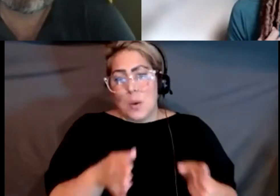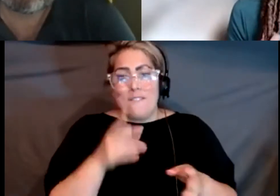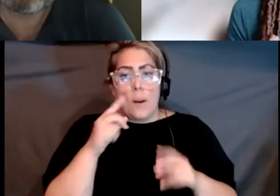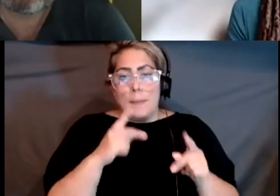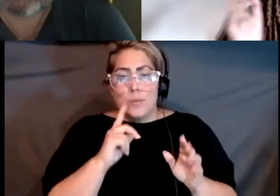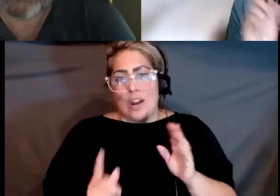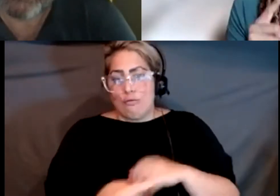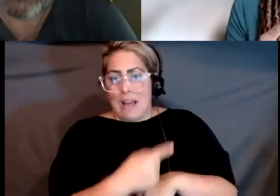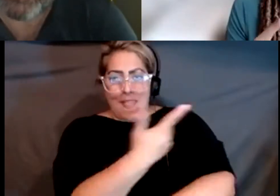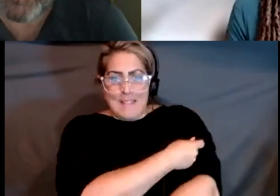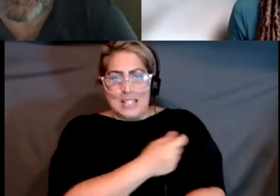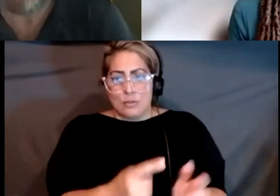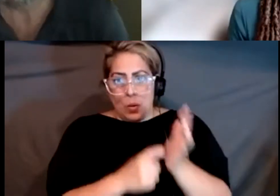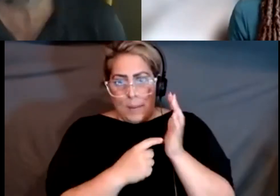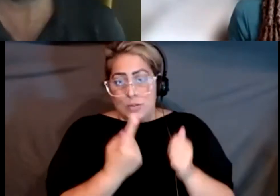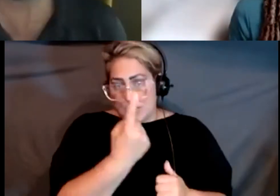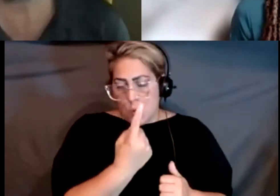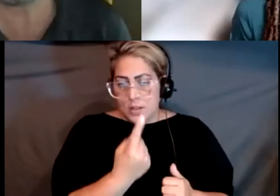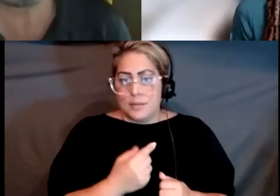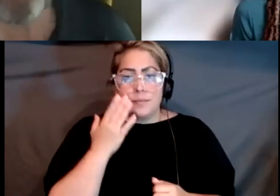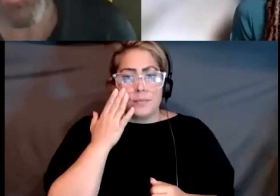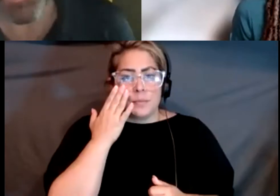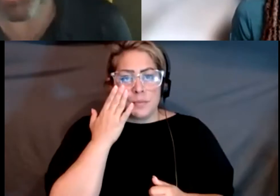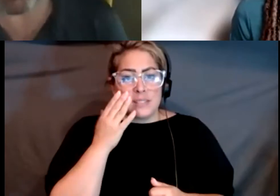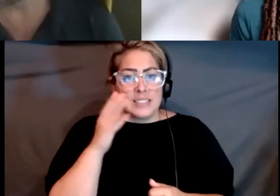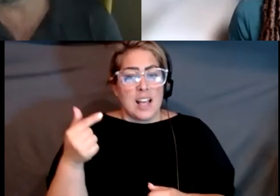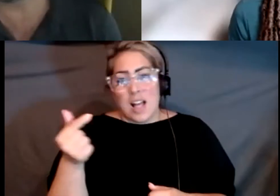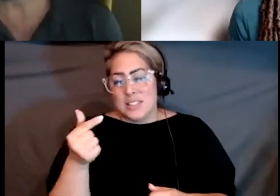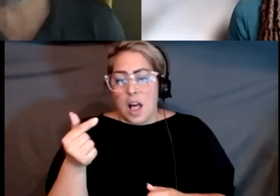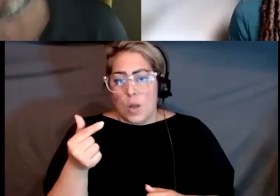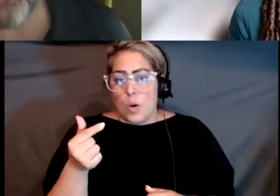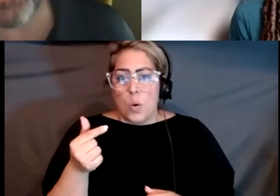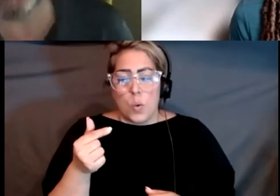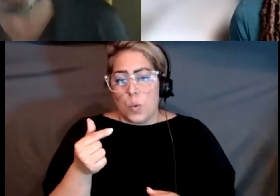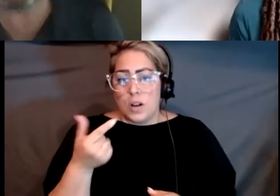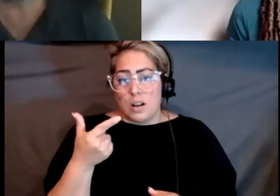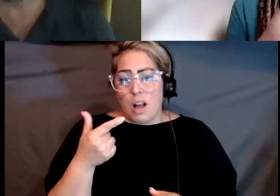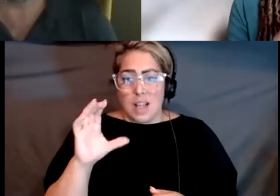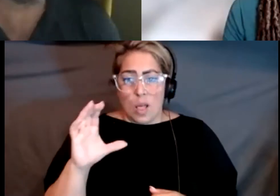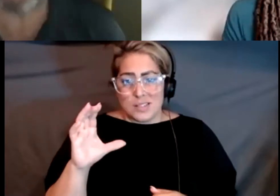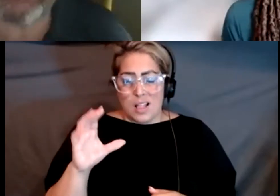There is another one -- similar. GONZALO: I don't think so. I will